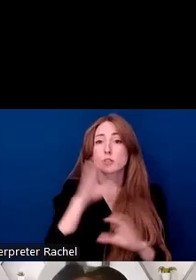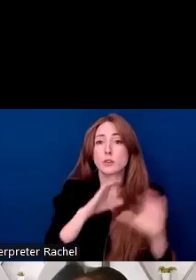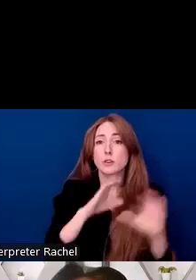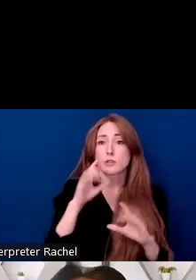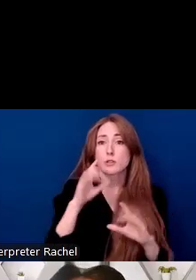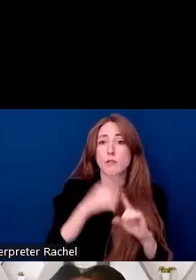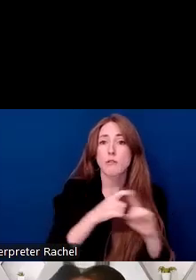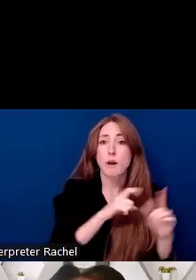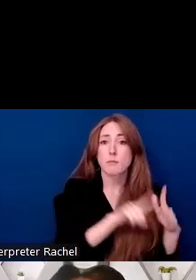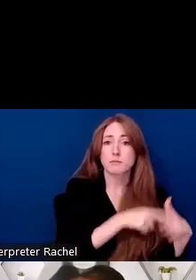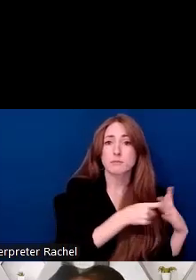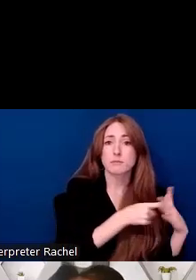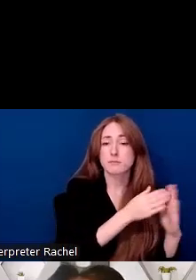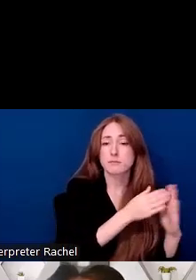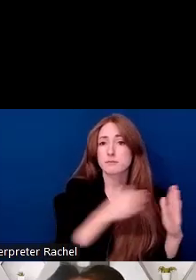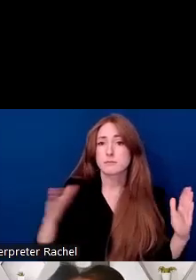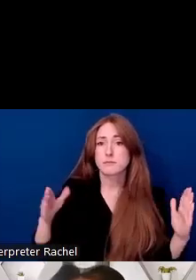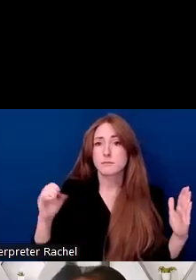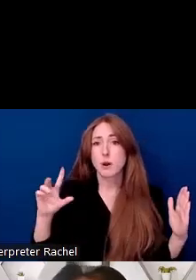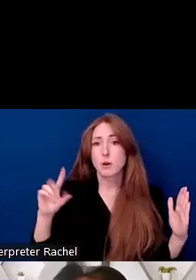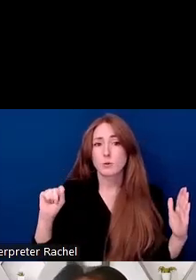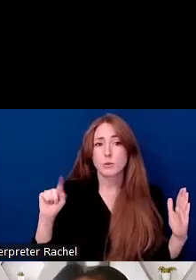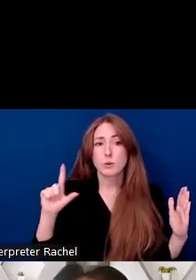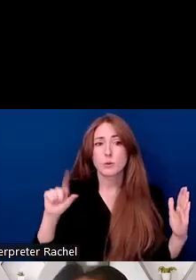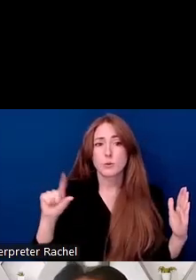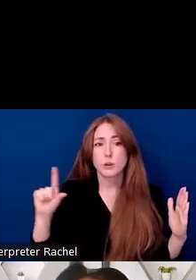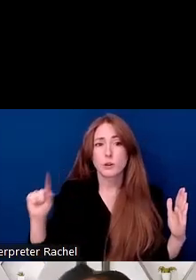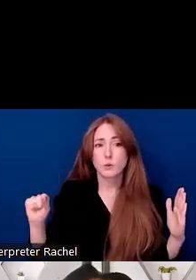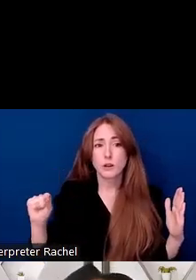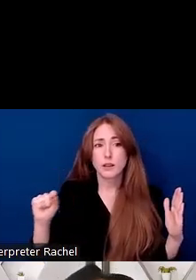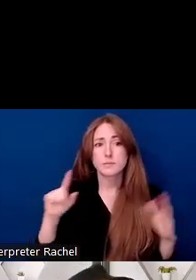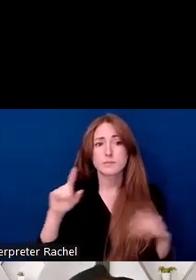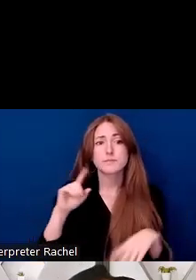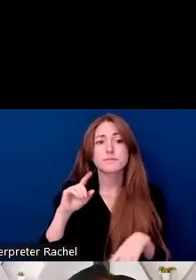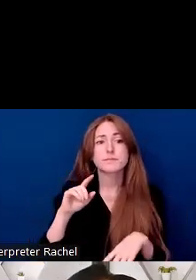screened the title and abstract of identified records by applying the eligibility criteria.